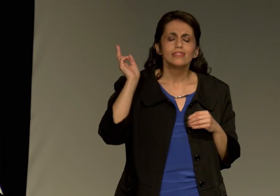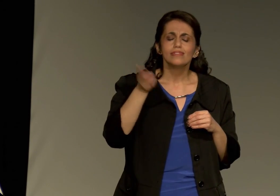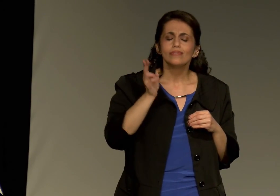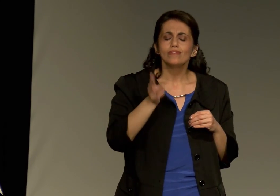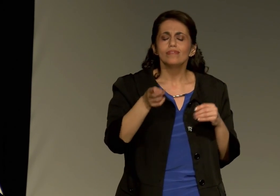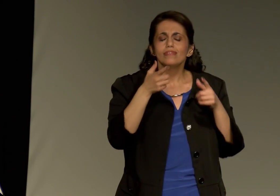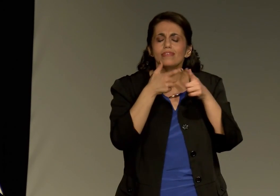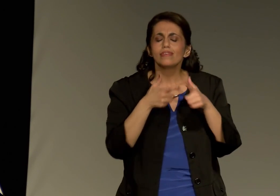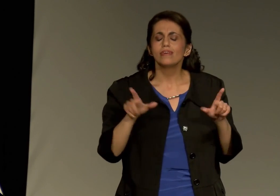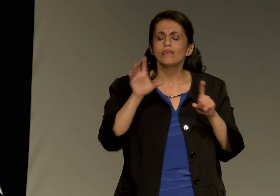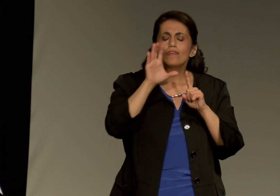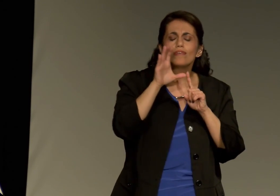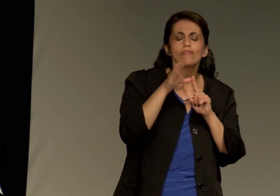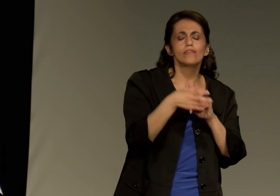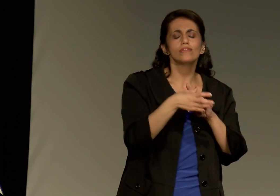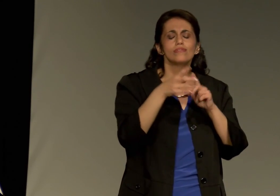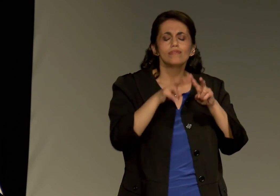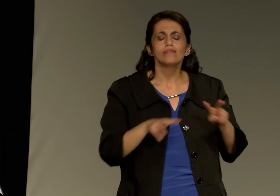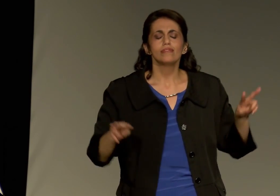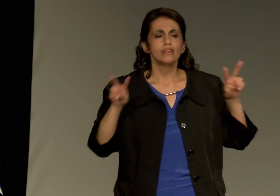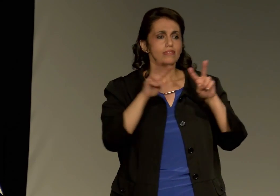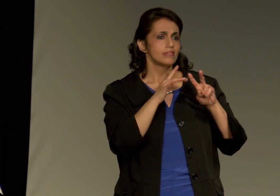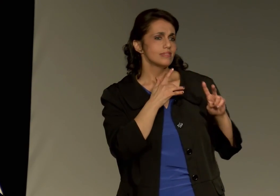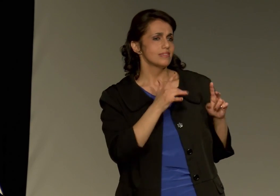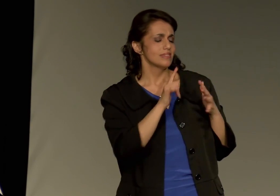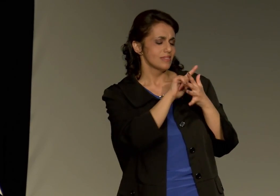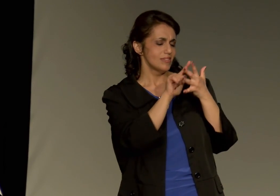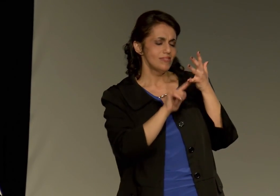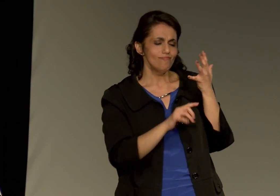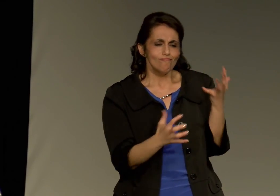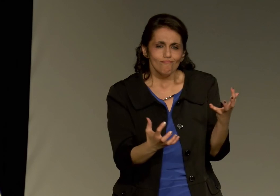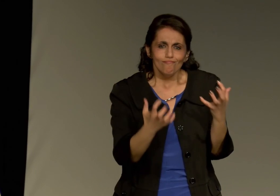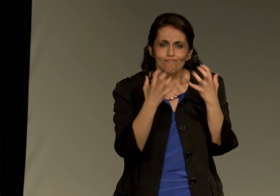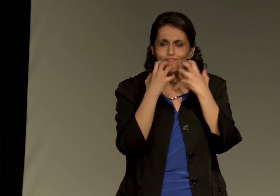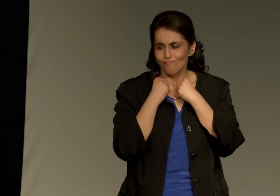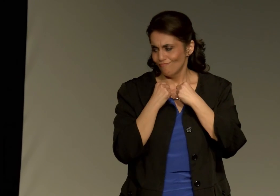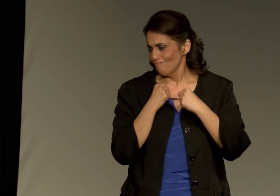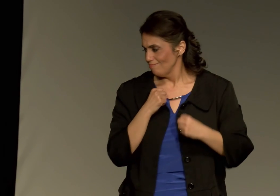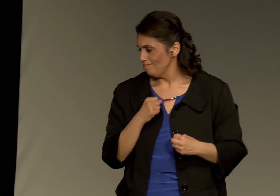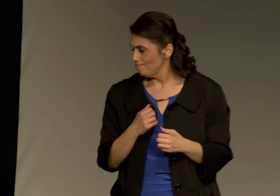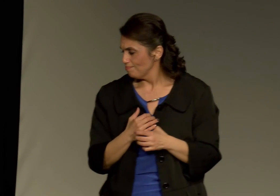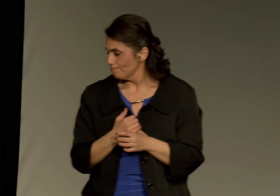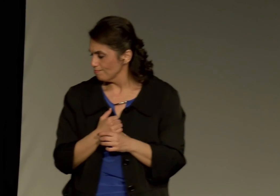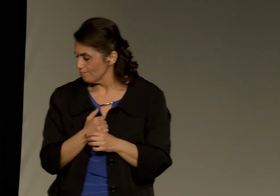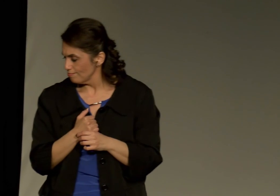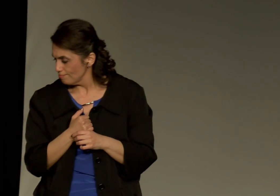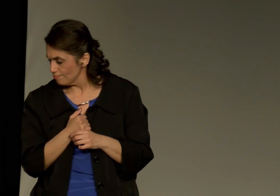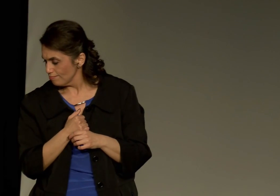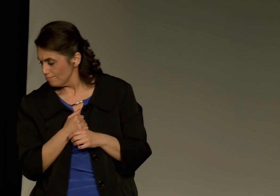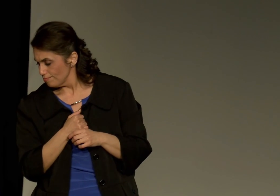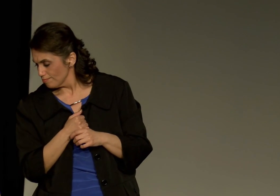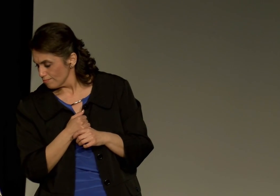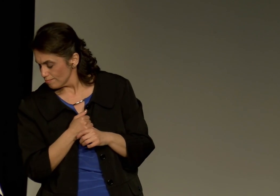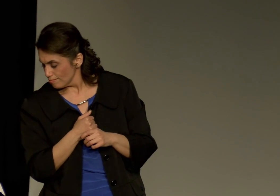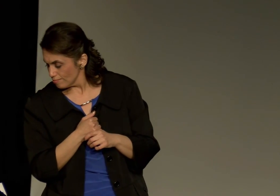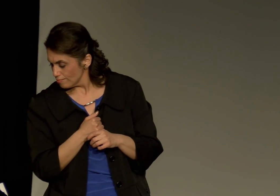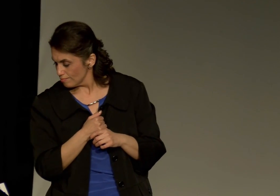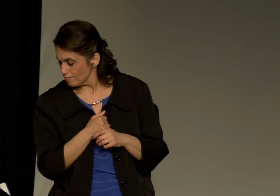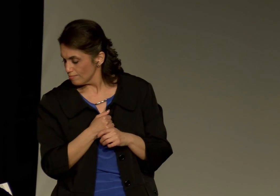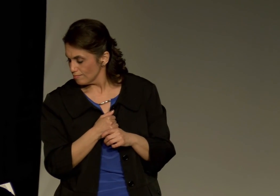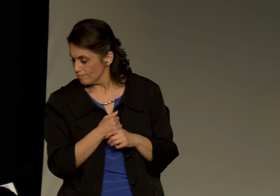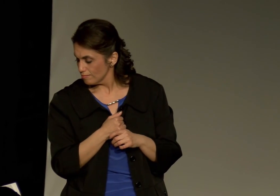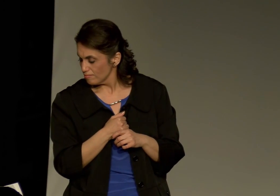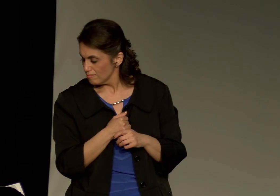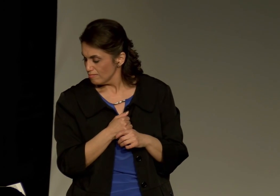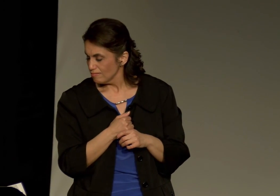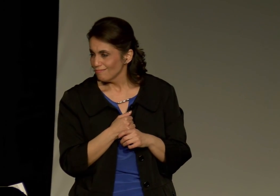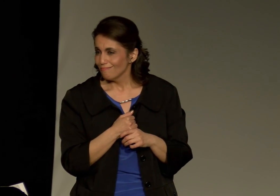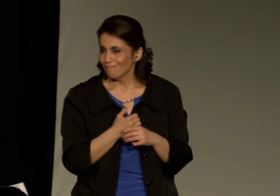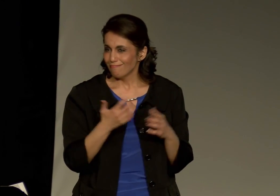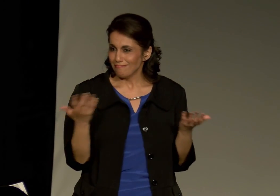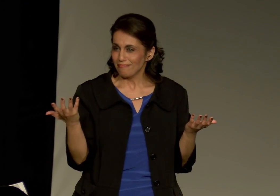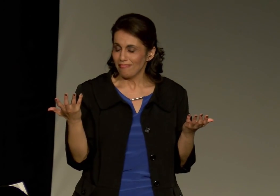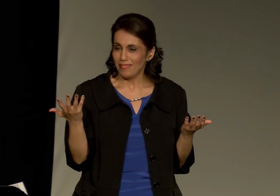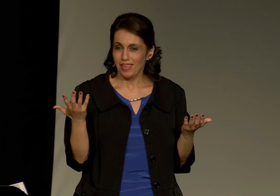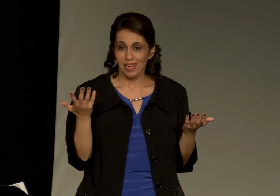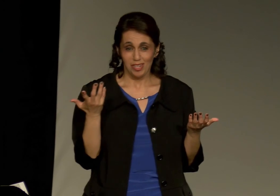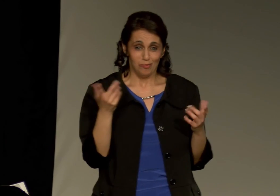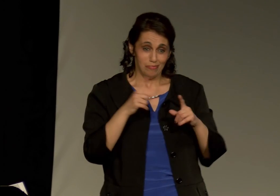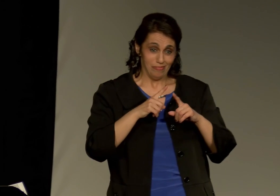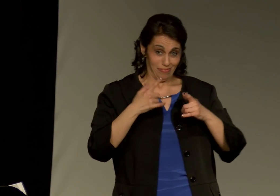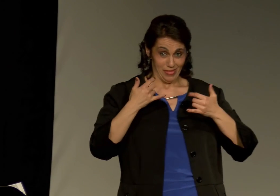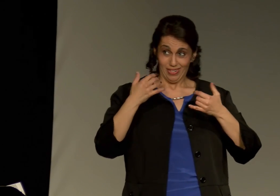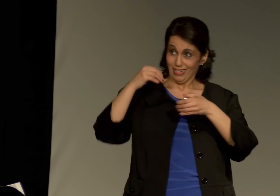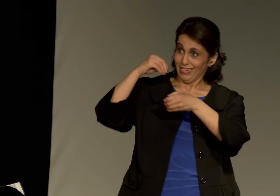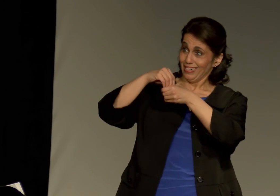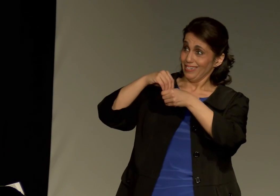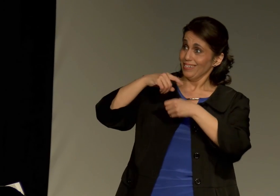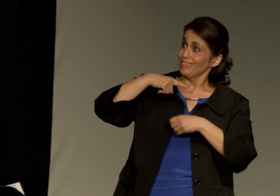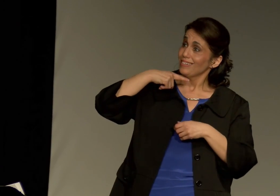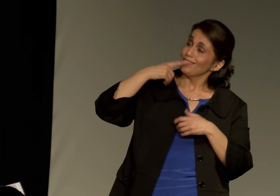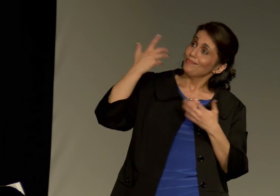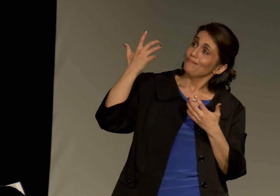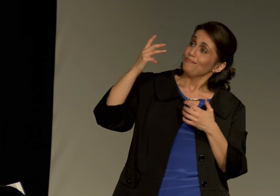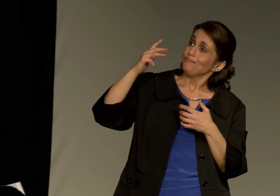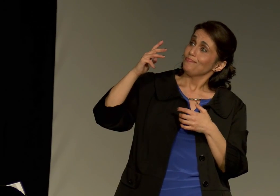It is a beautiful rich language culture with history, values, traditions.